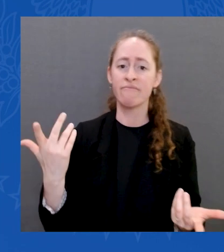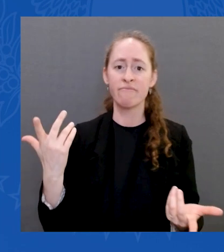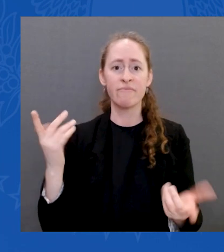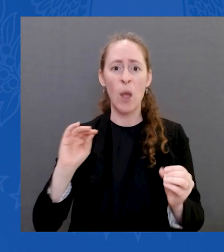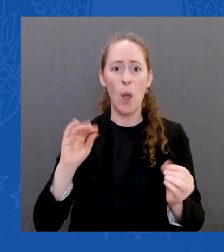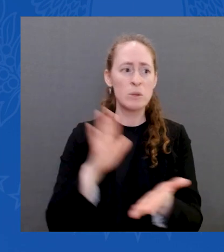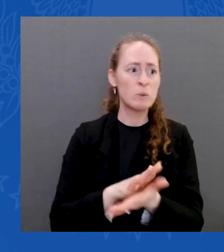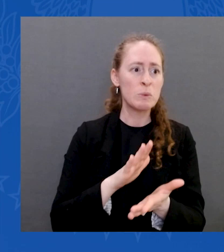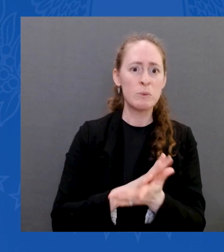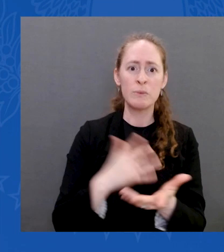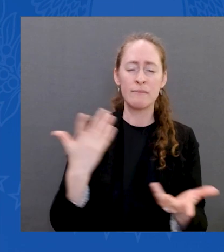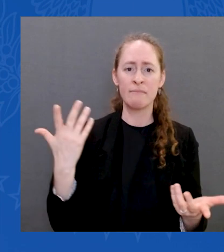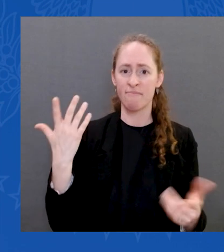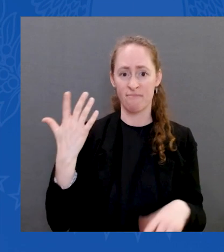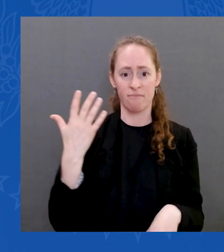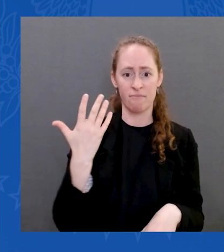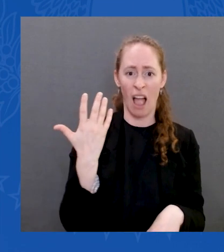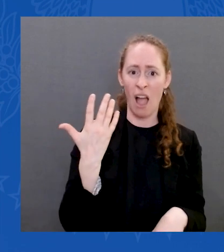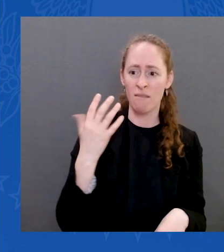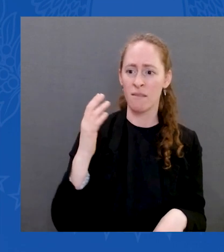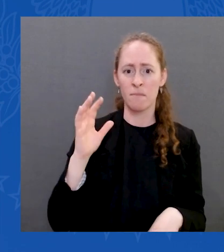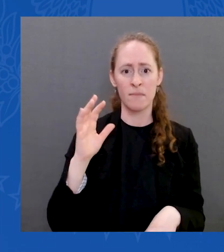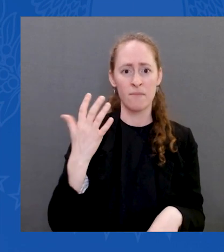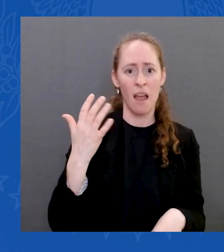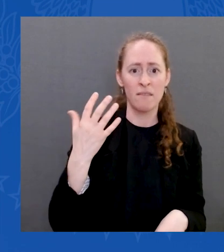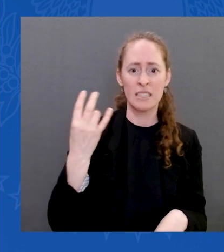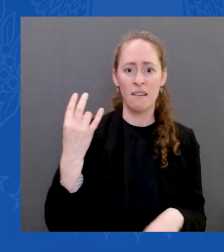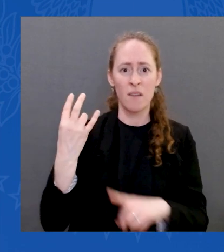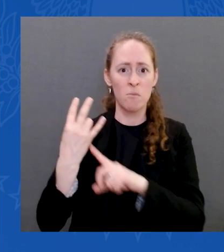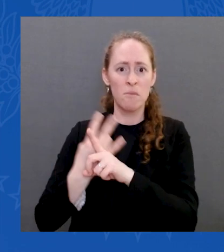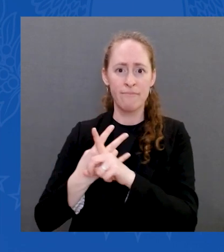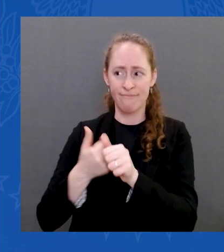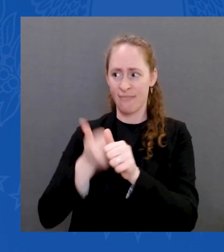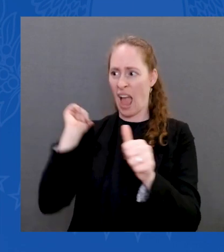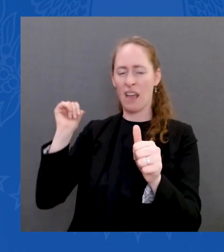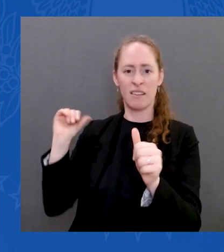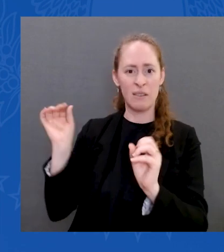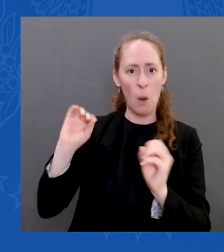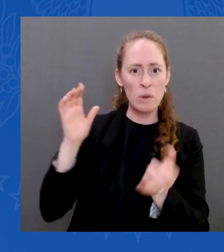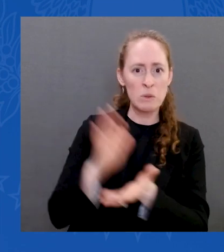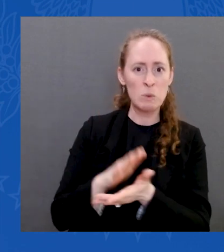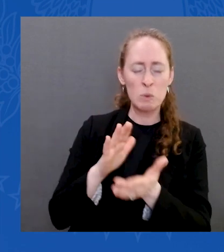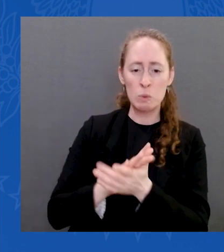The American people saw it. Because guess what? When you're taught remotely from home,